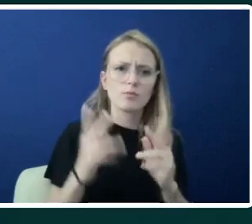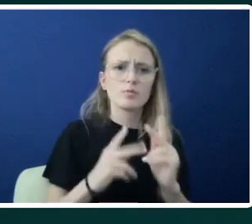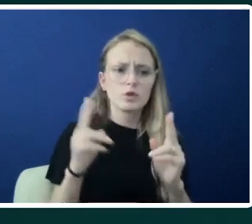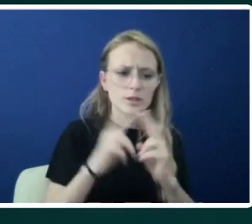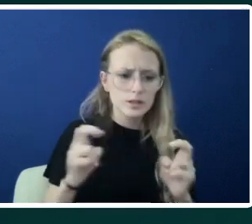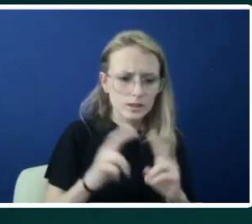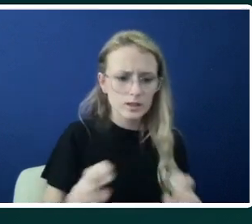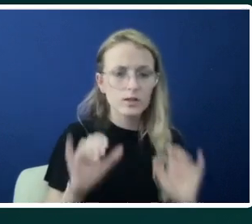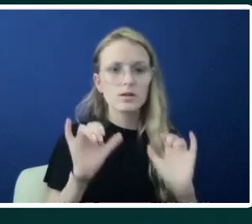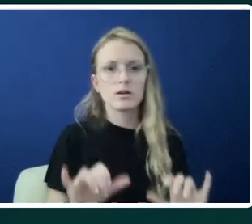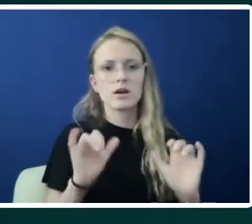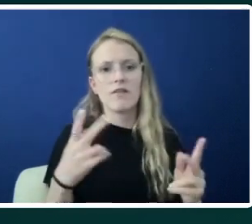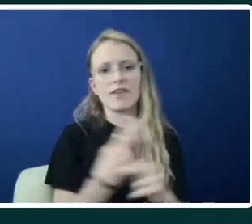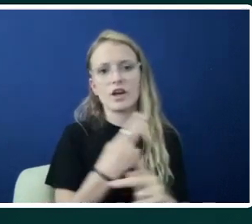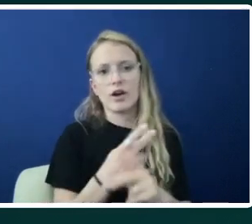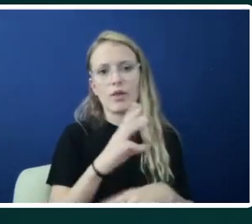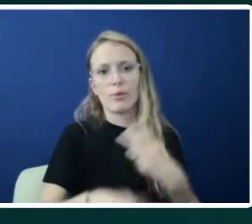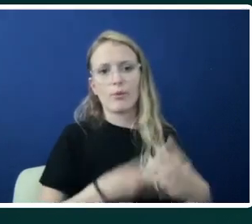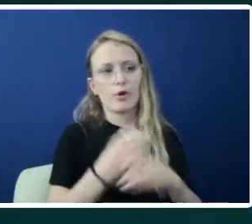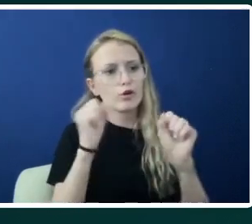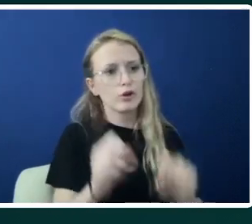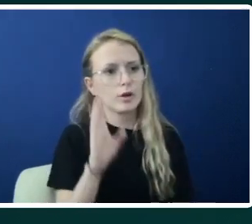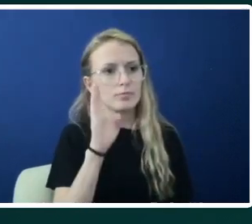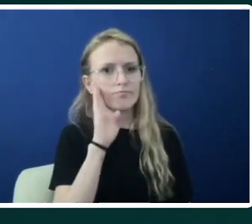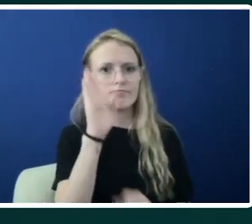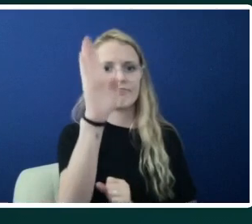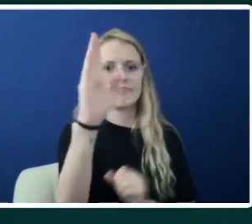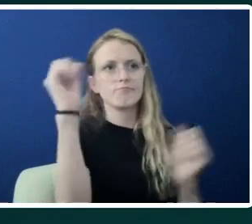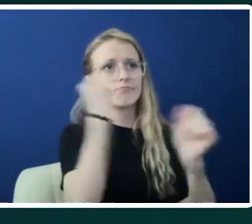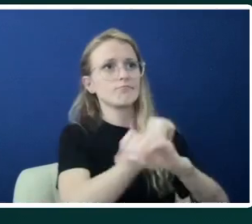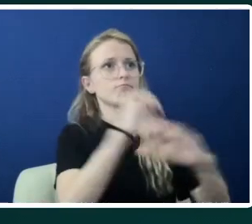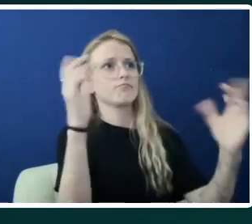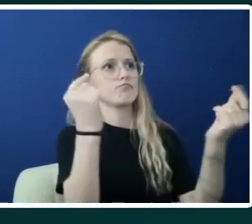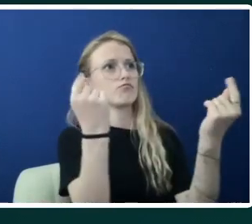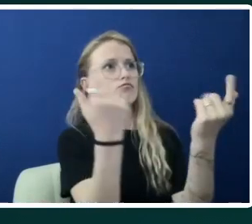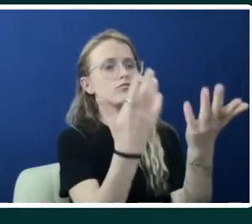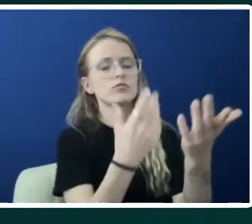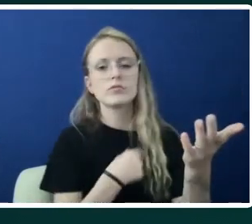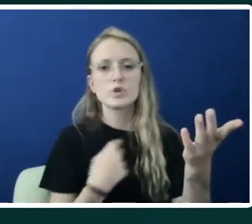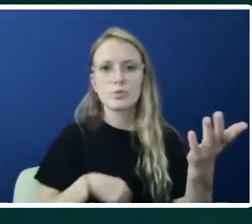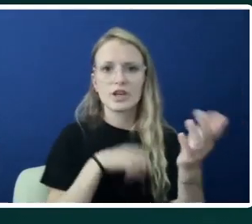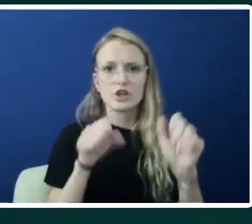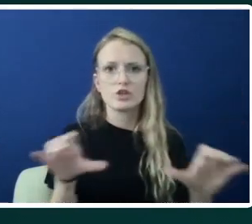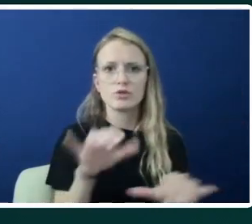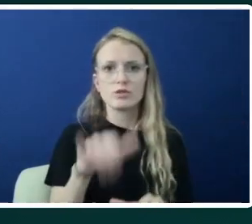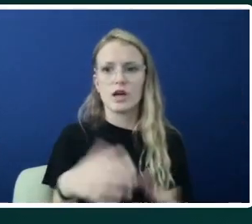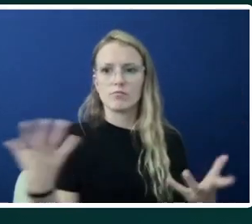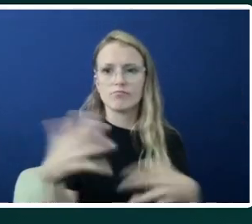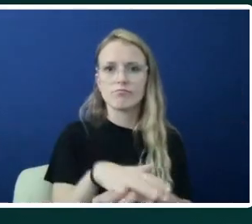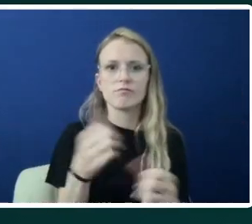and the world that we're currently living in for our children, for our young people. And we can be doing that in everything that we do. And that doesn't mean that we have to